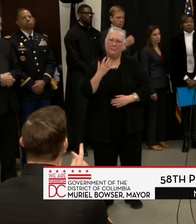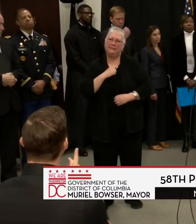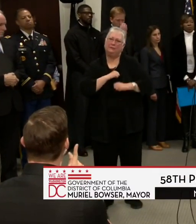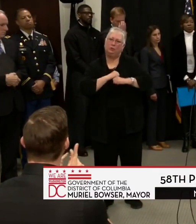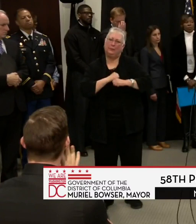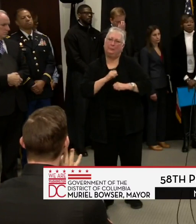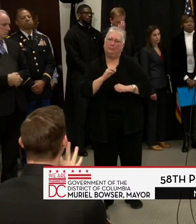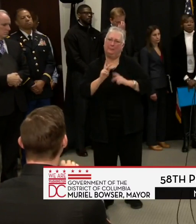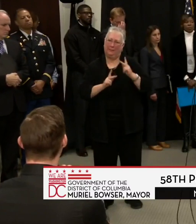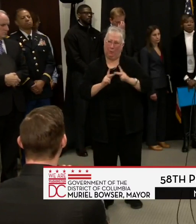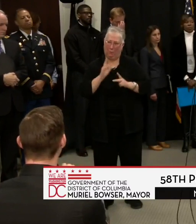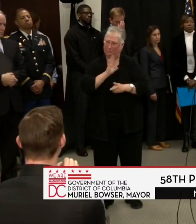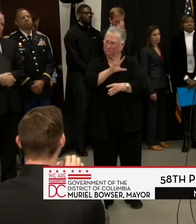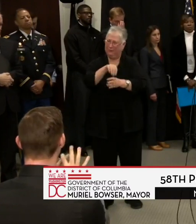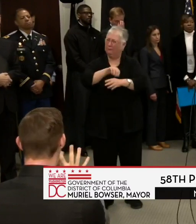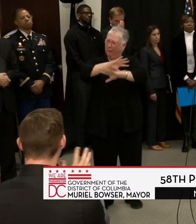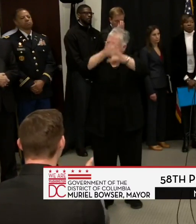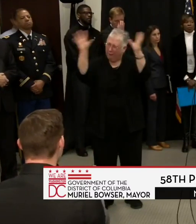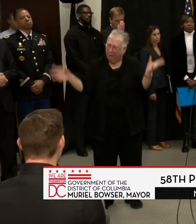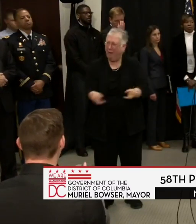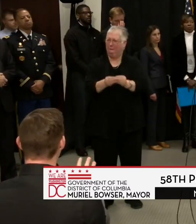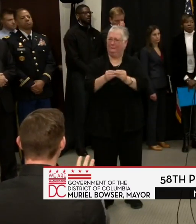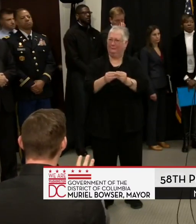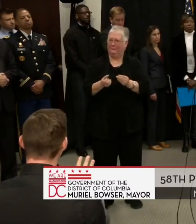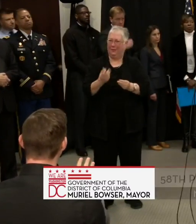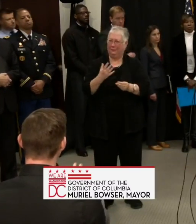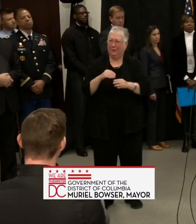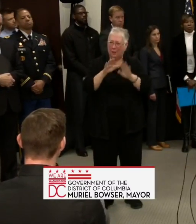INVOLVED IN OVER ALL OF THE INAUGURATION.